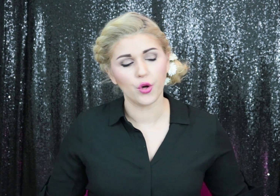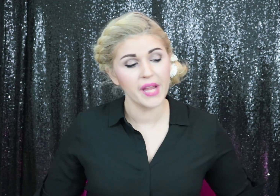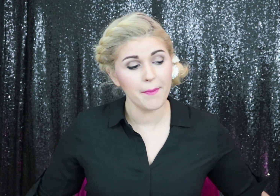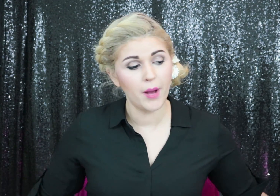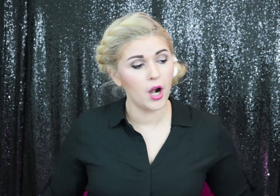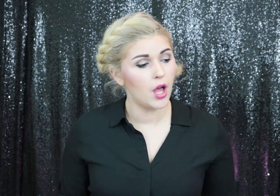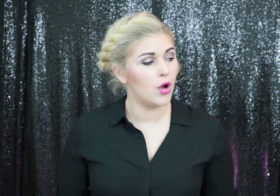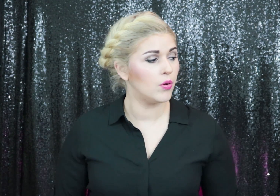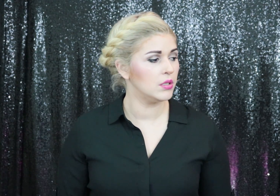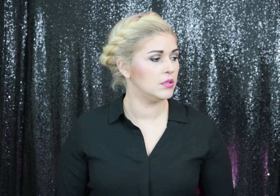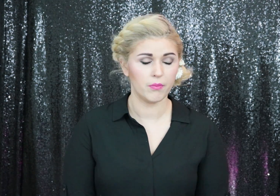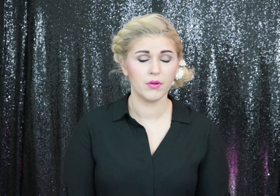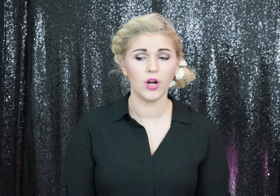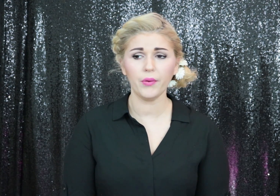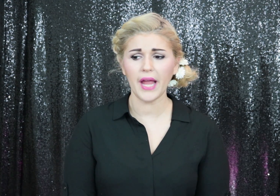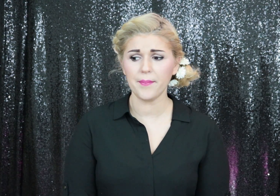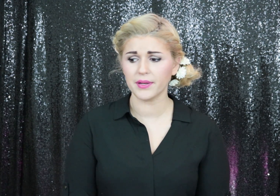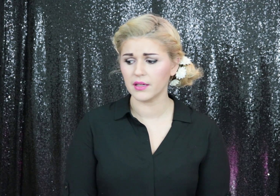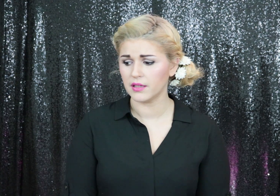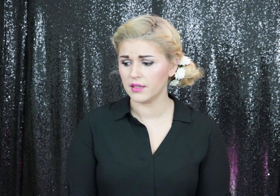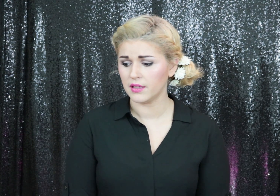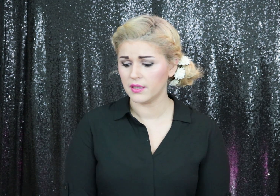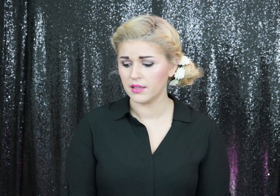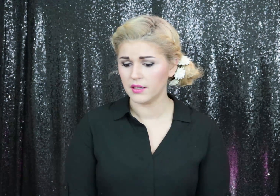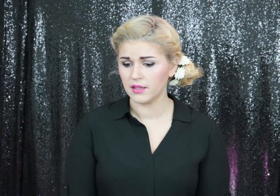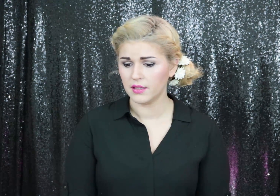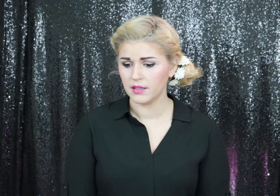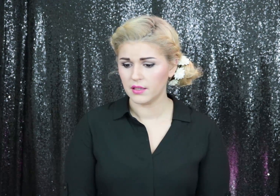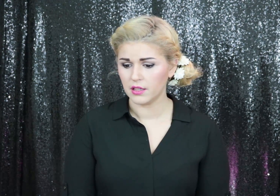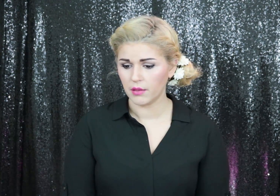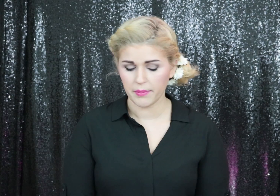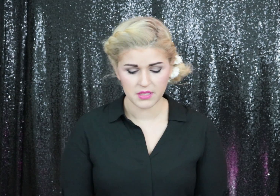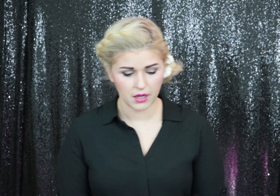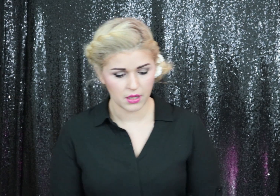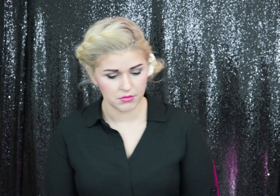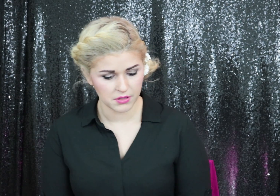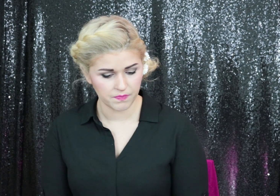Hurry up, Barlow, hurry up. Well, maybe it's not going to close it.